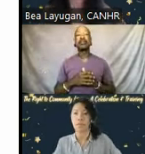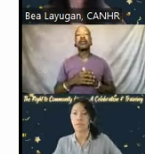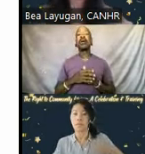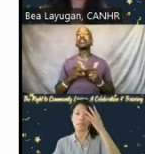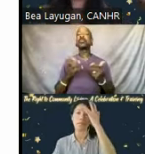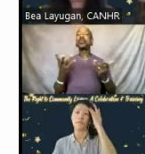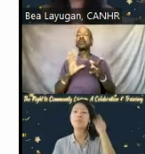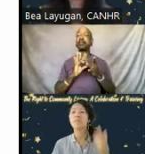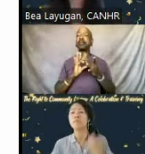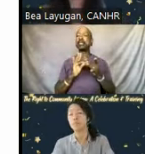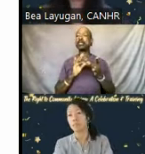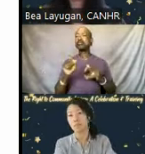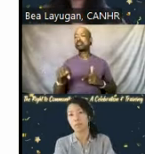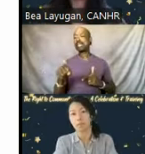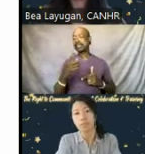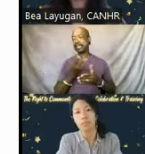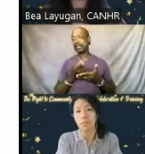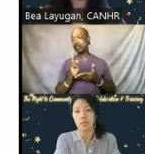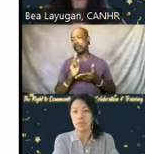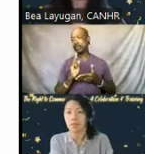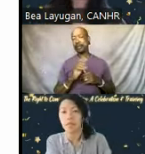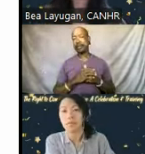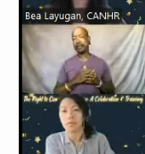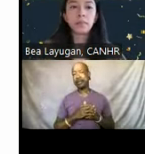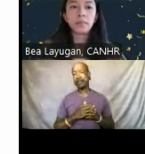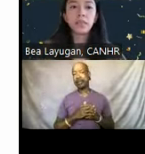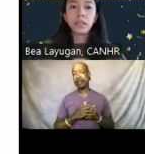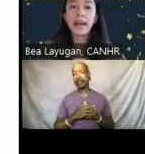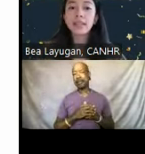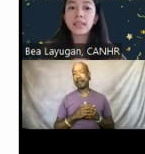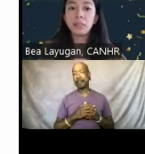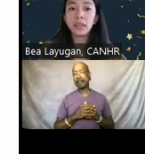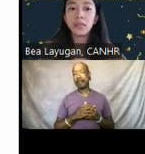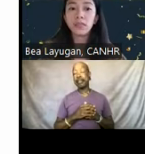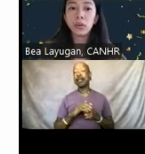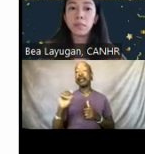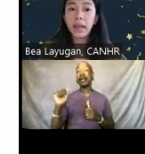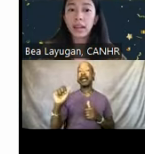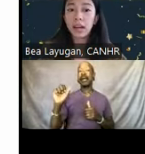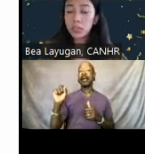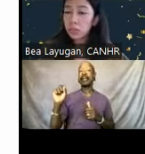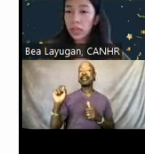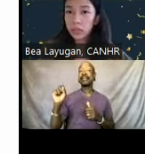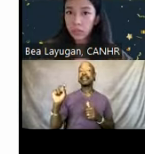the details of the asset limit increase